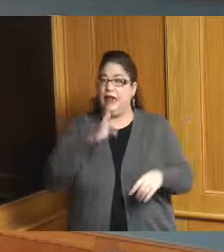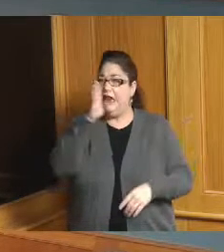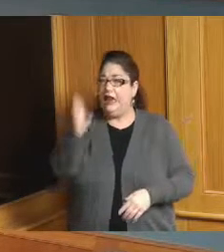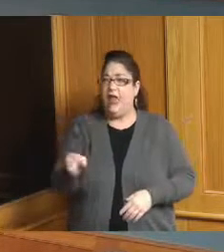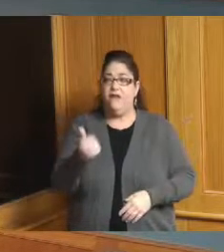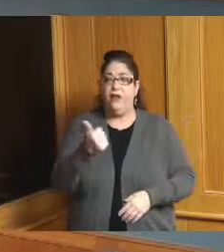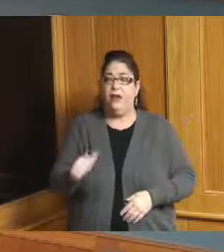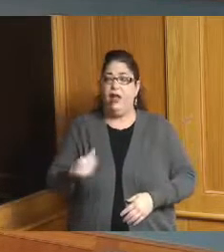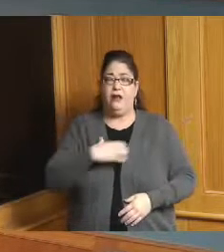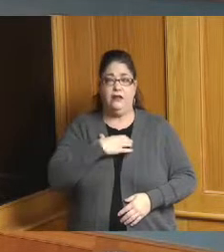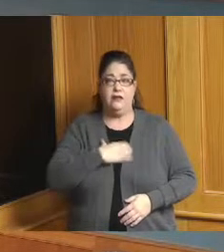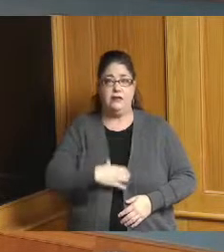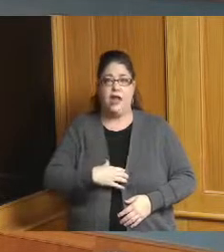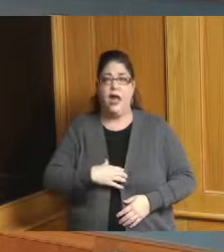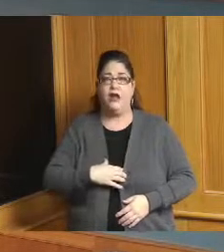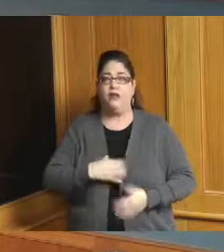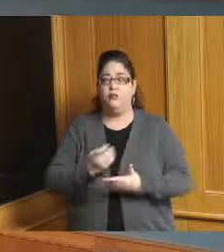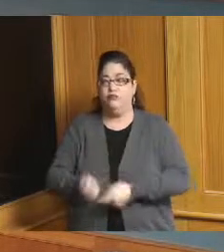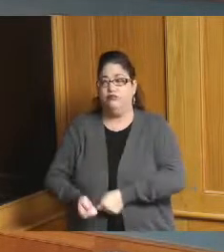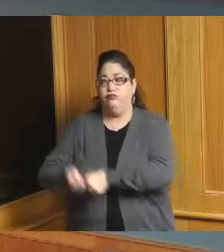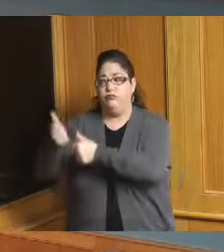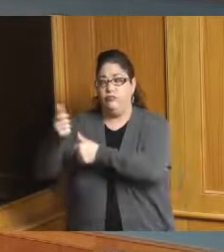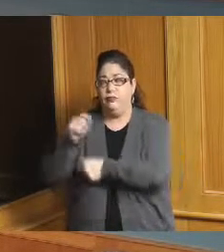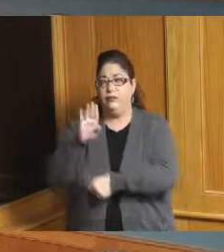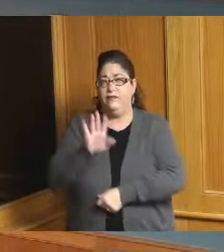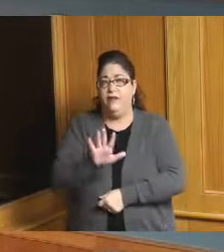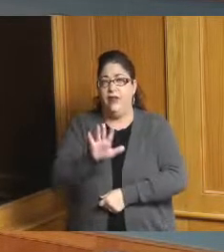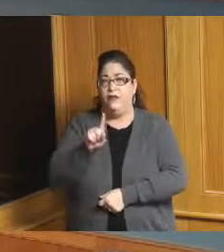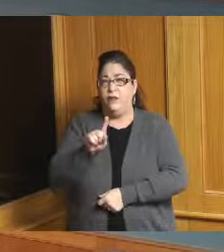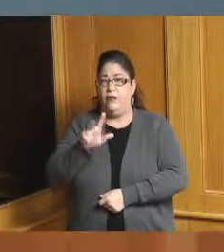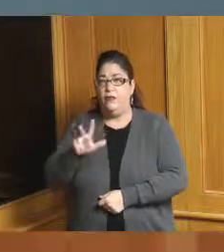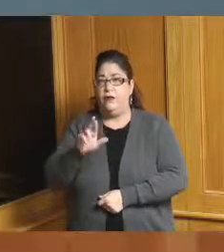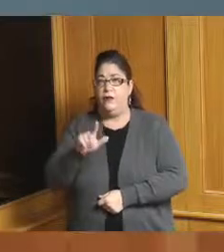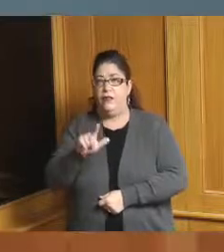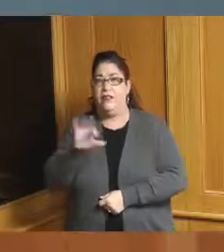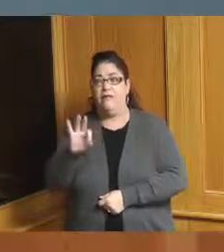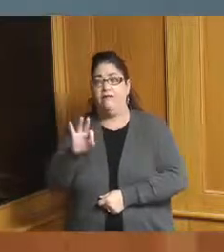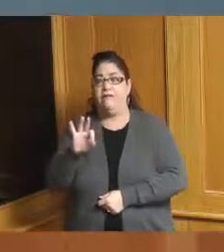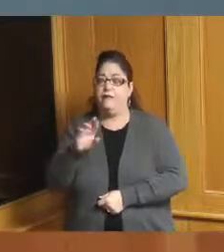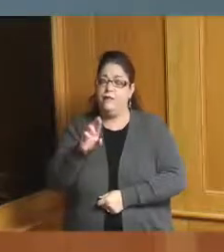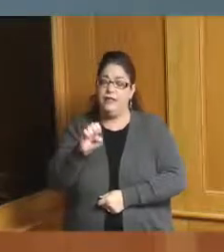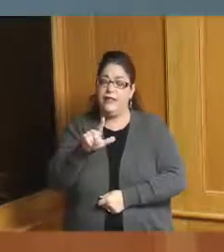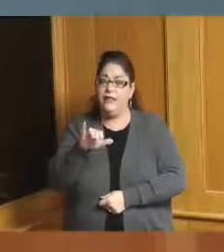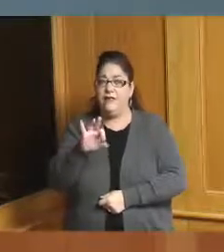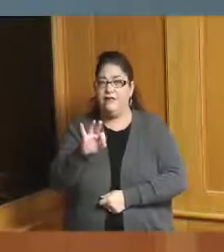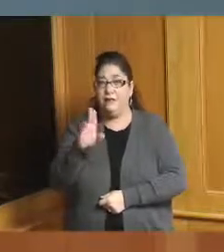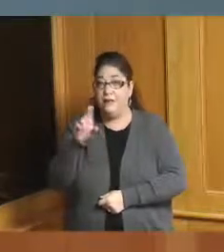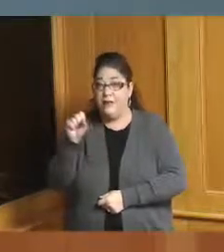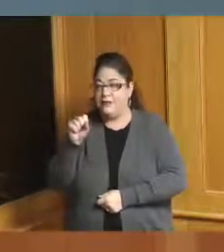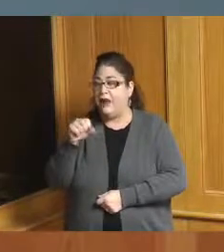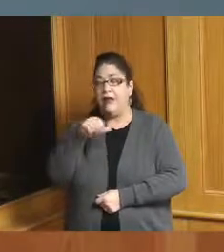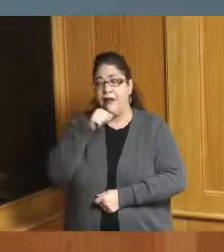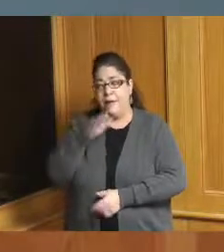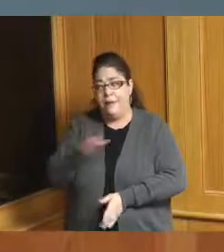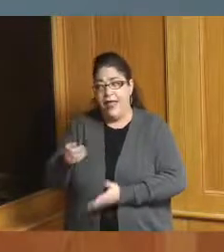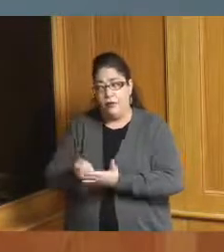of the 513 bus we know how effective that's been so just want to make sure that we're very we're